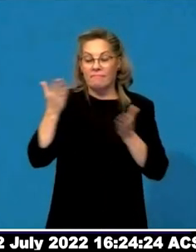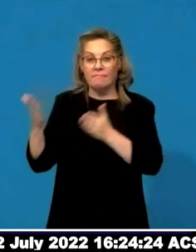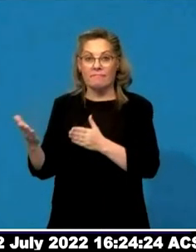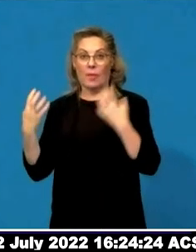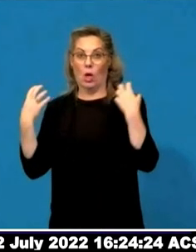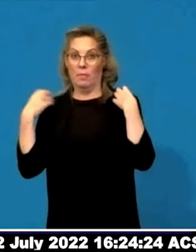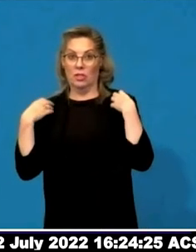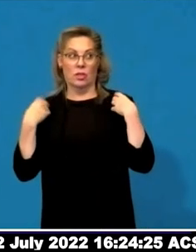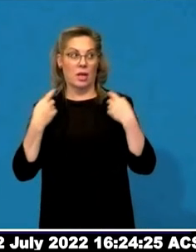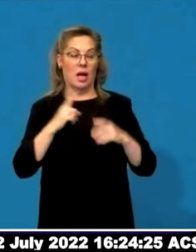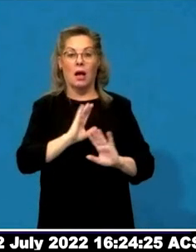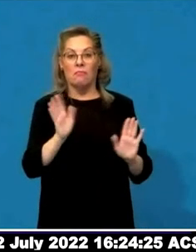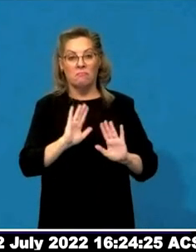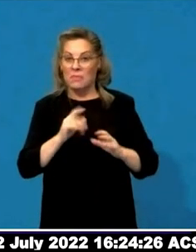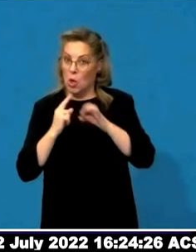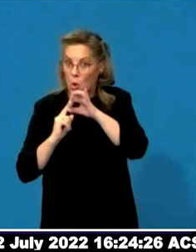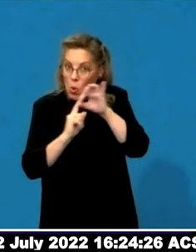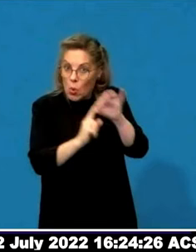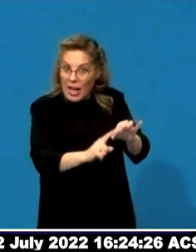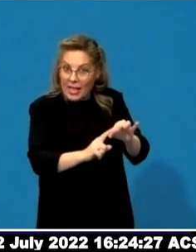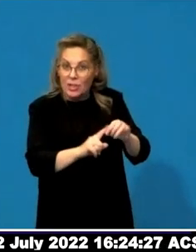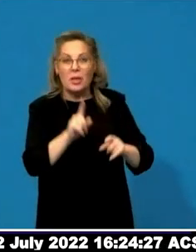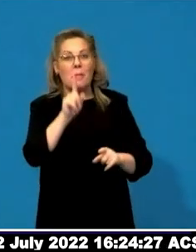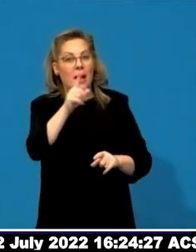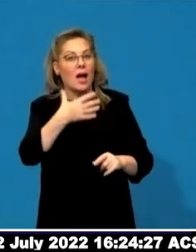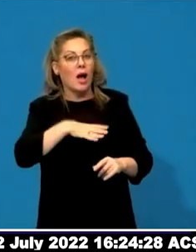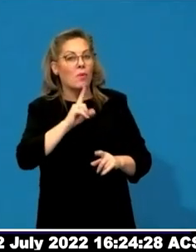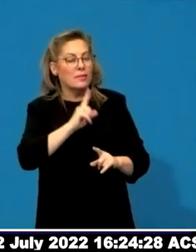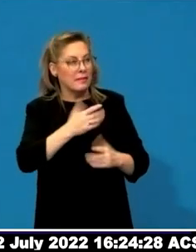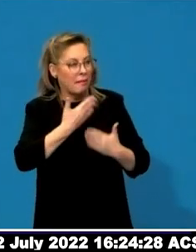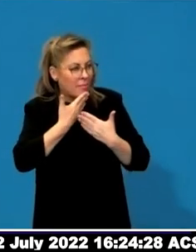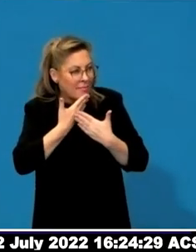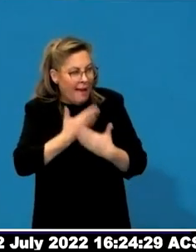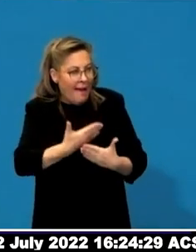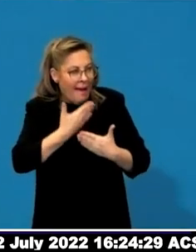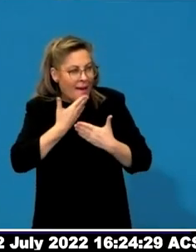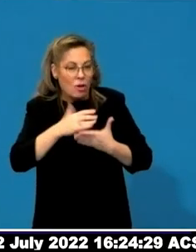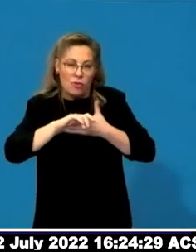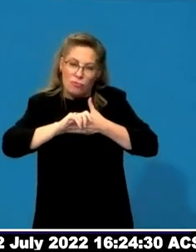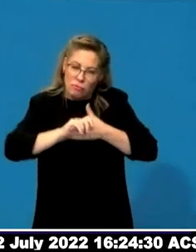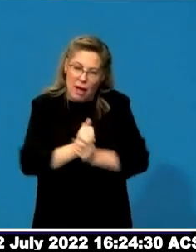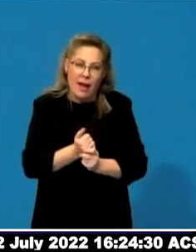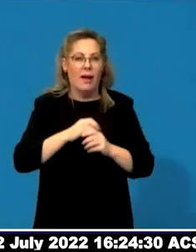I wanted to express my gratitude and appreciation for your information